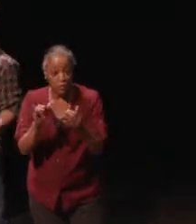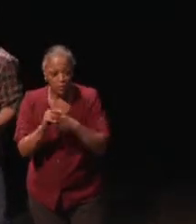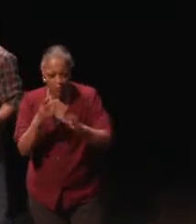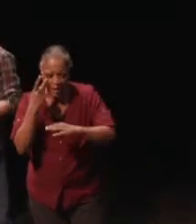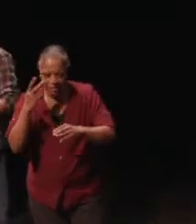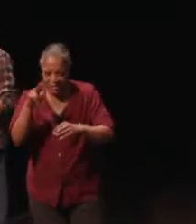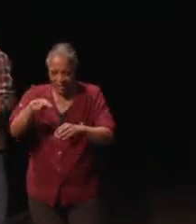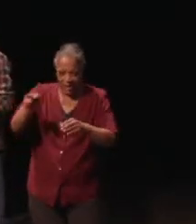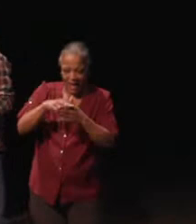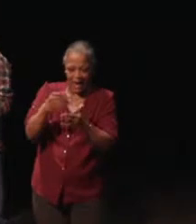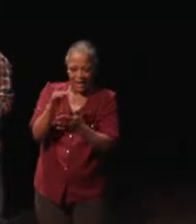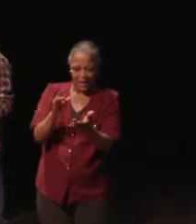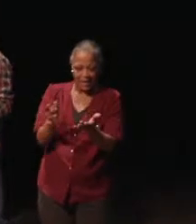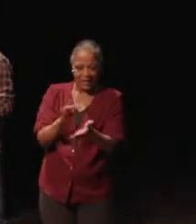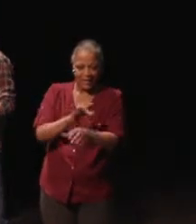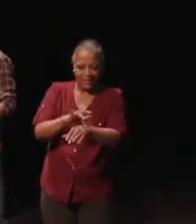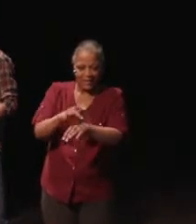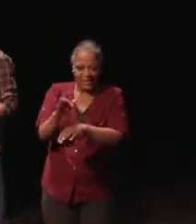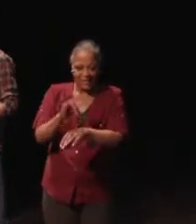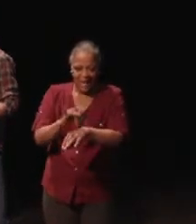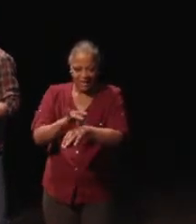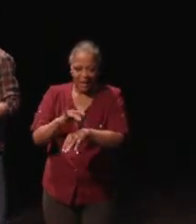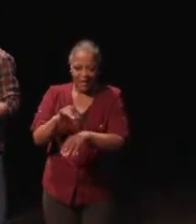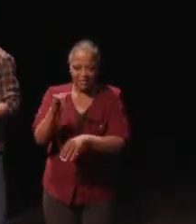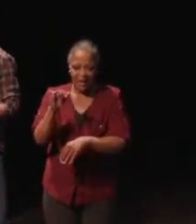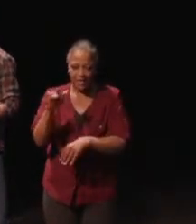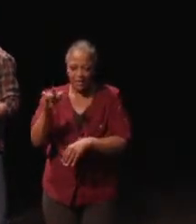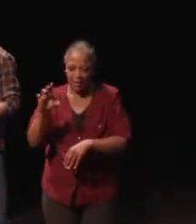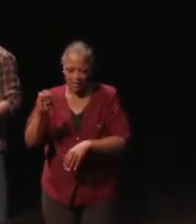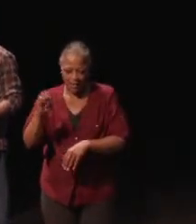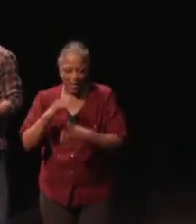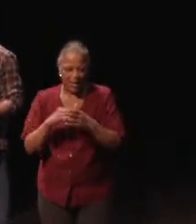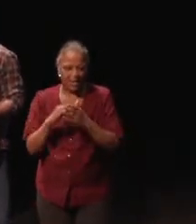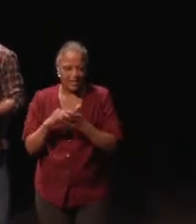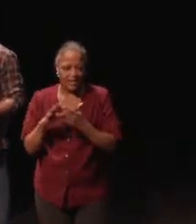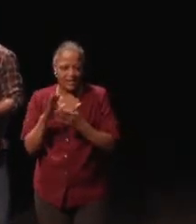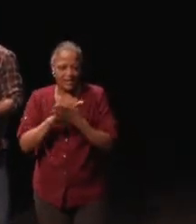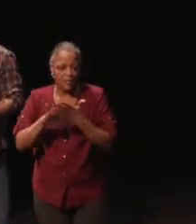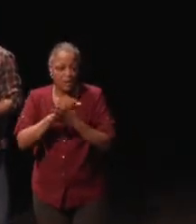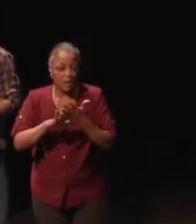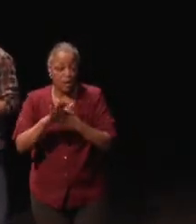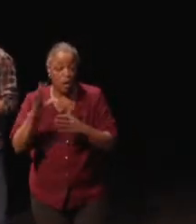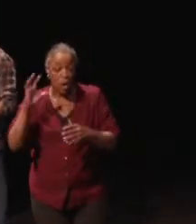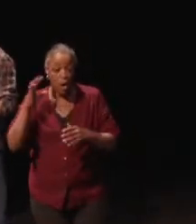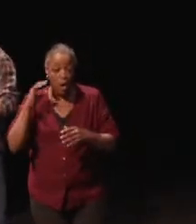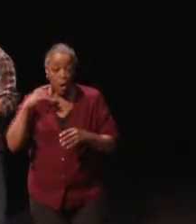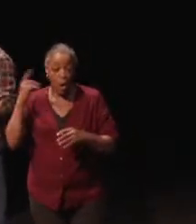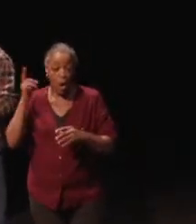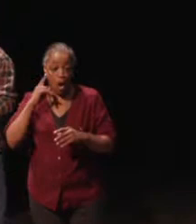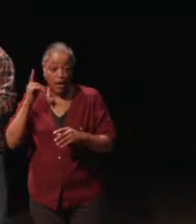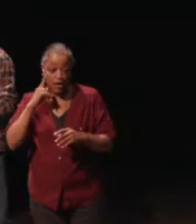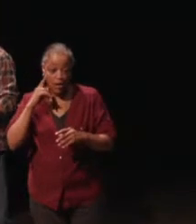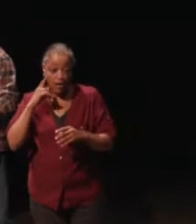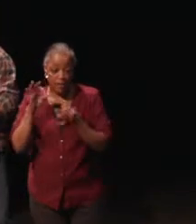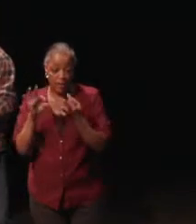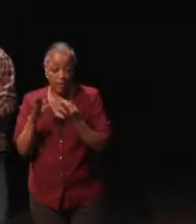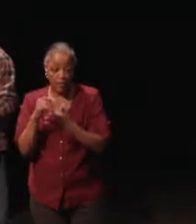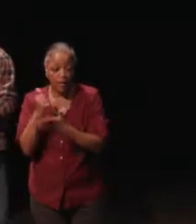the tactile feedback as well as well as some subtle audio feedback that it's going to be helpful for people as well.